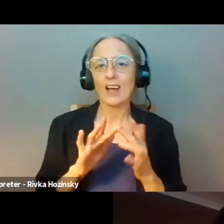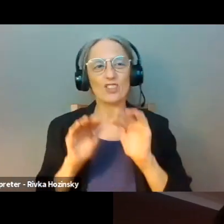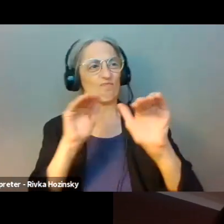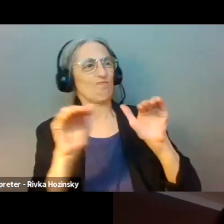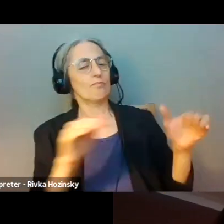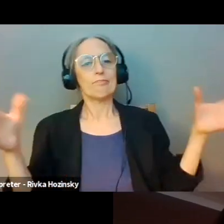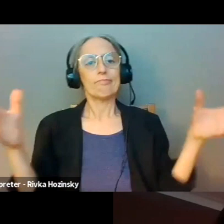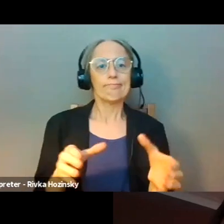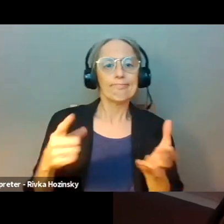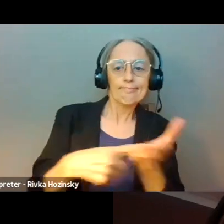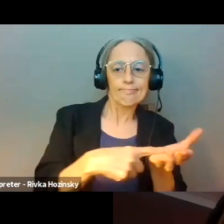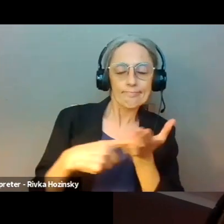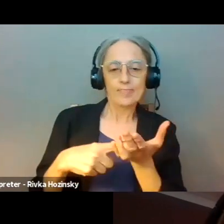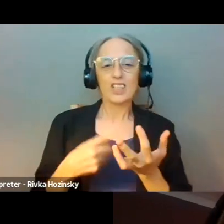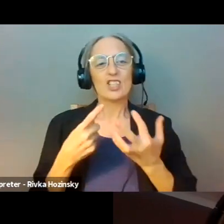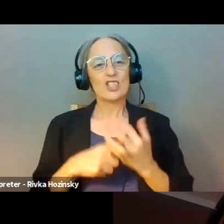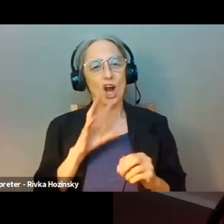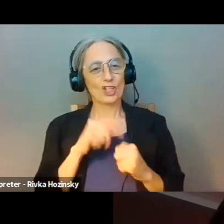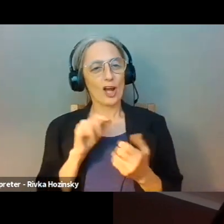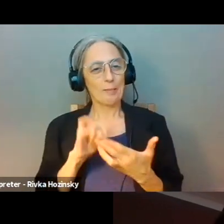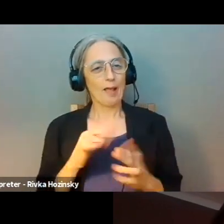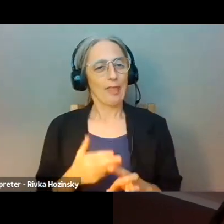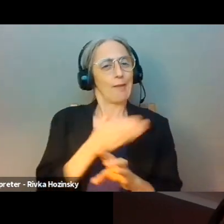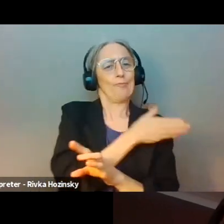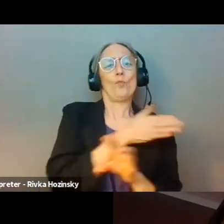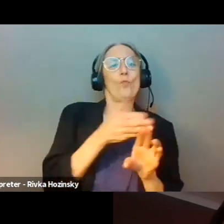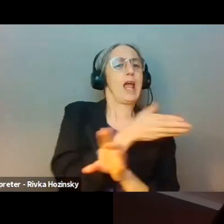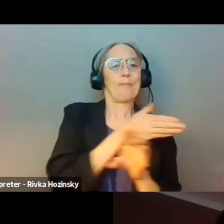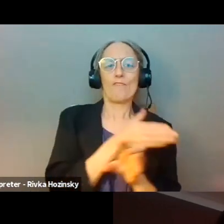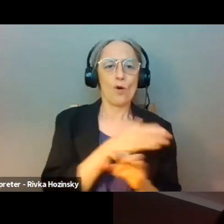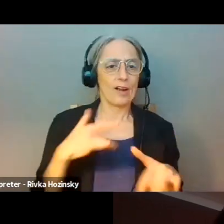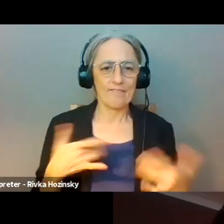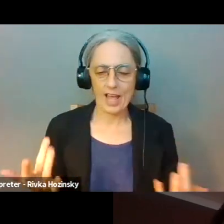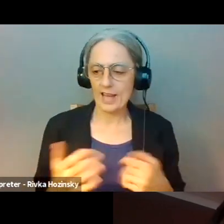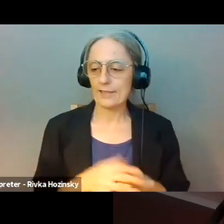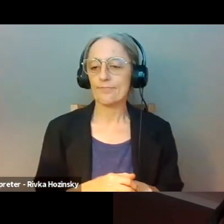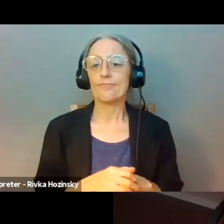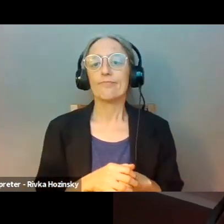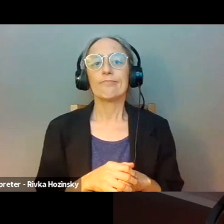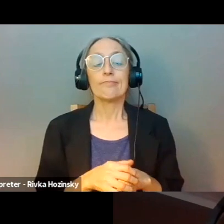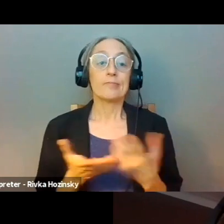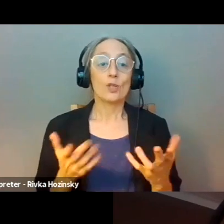in at the conversation as early as you can with the production team, with the folks who are really responsible for content.